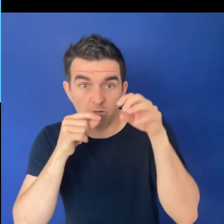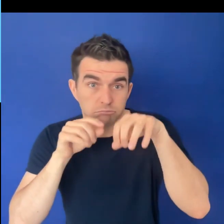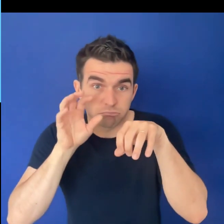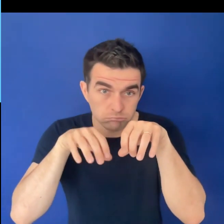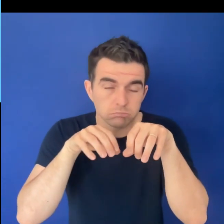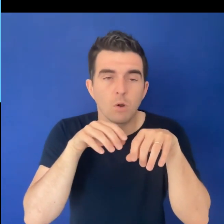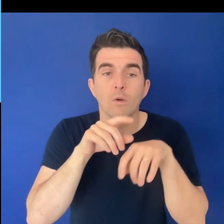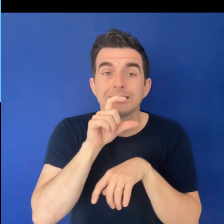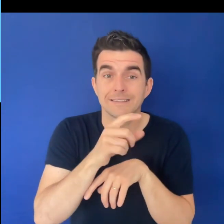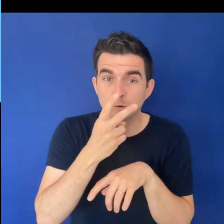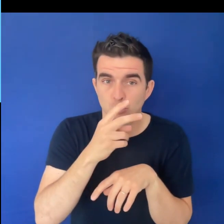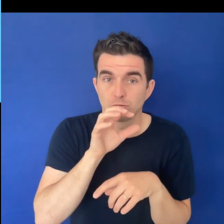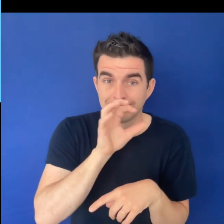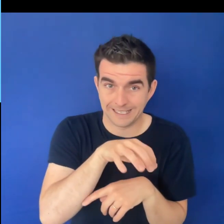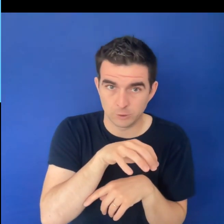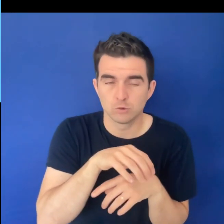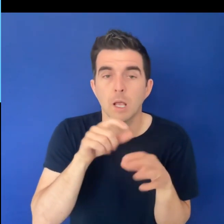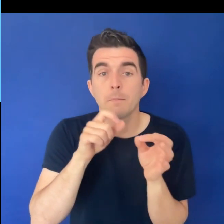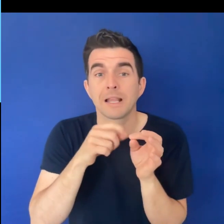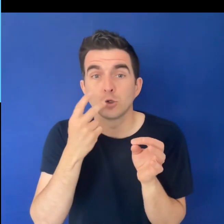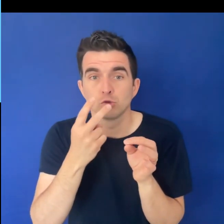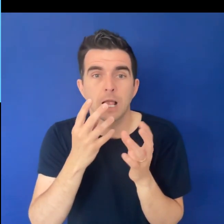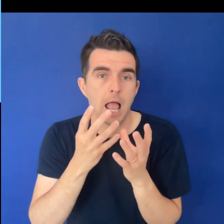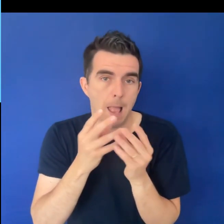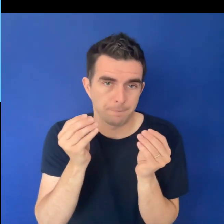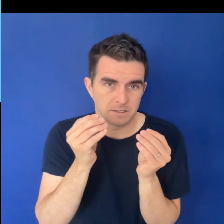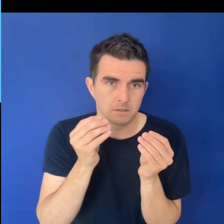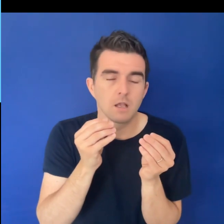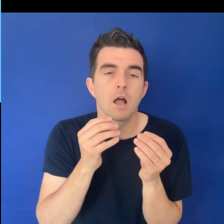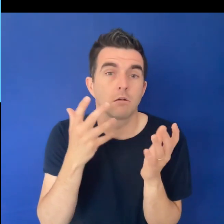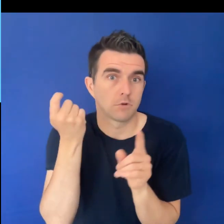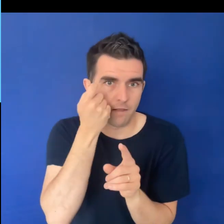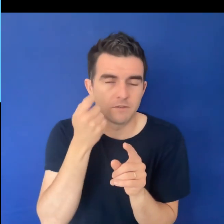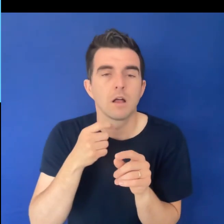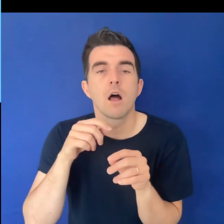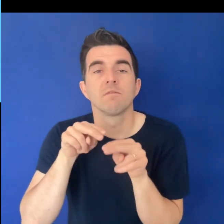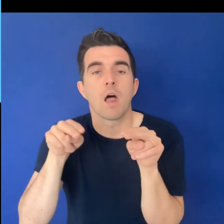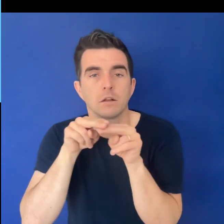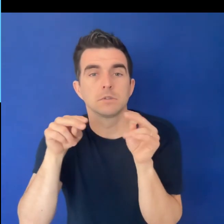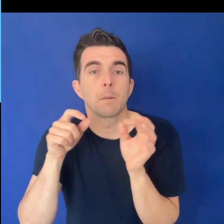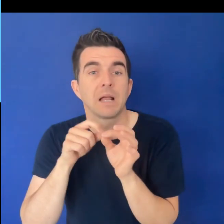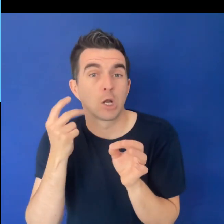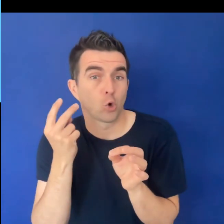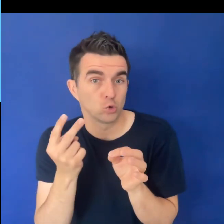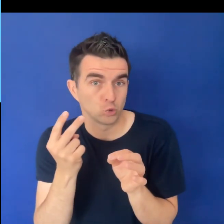C2 is a station. B2 is empty [Big Success]. Flats placed in B2.